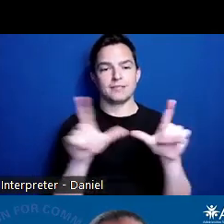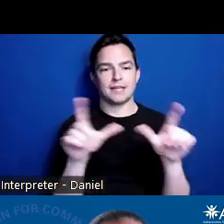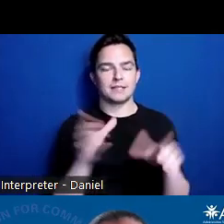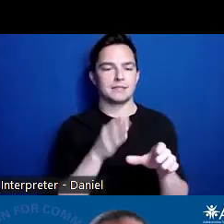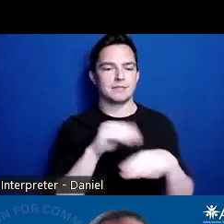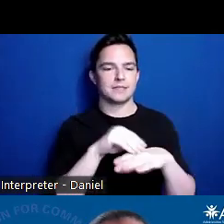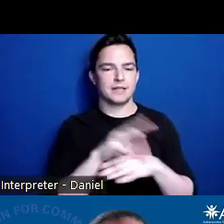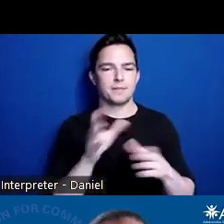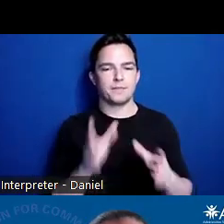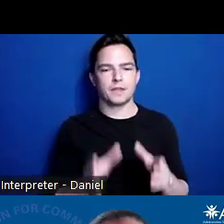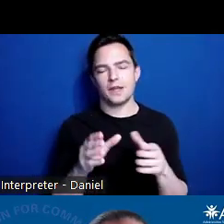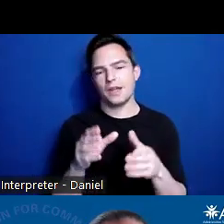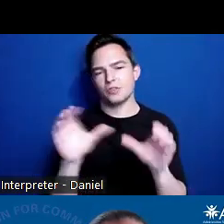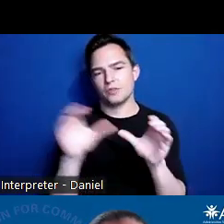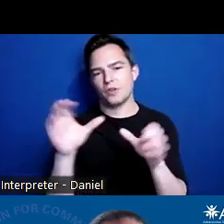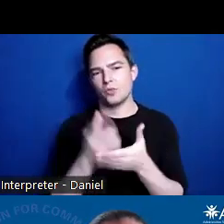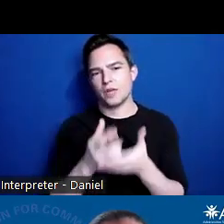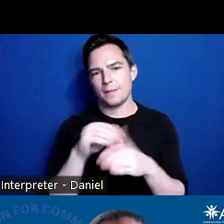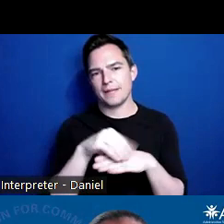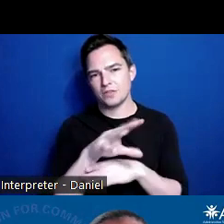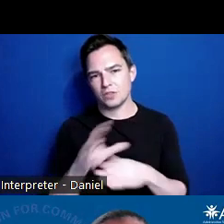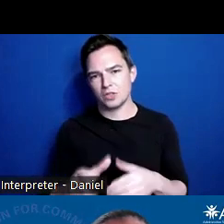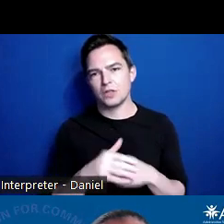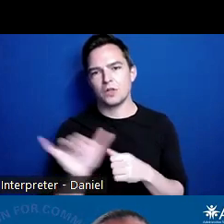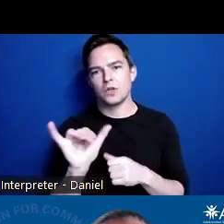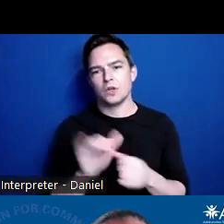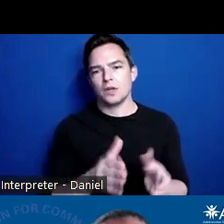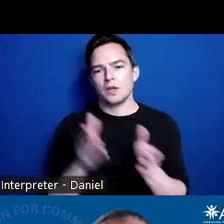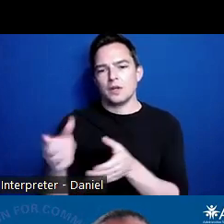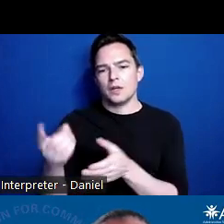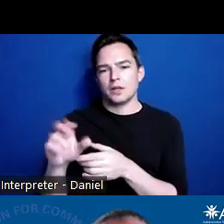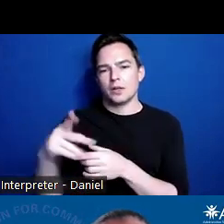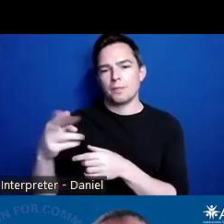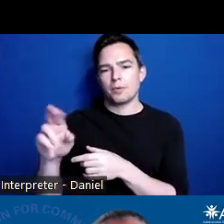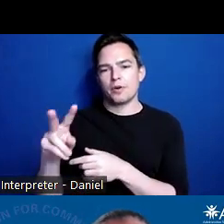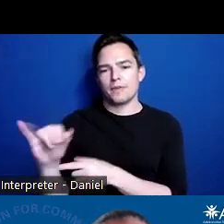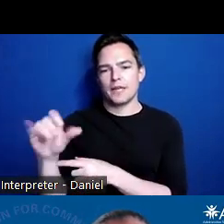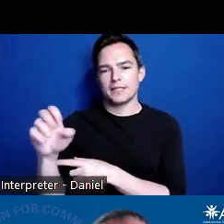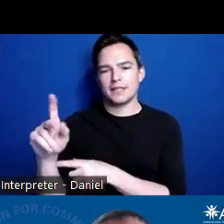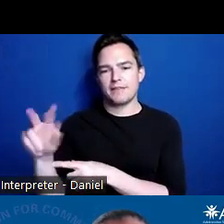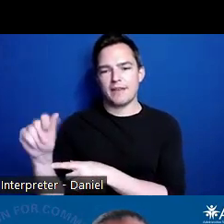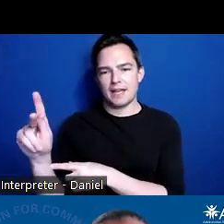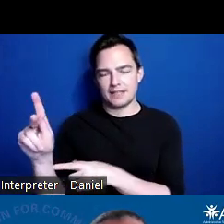and certified rehabilitation counselor. Dr. Purvi Sevak is a senior researcher at Mathematica and